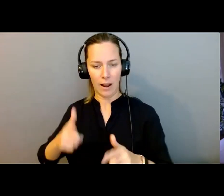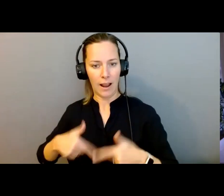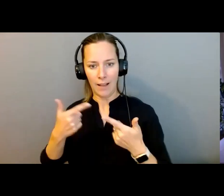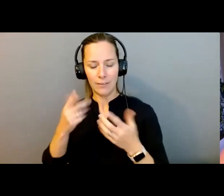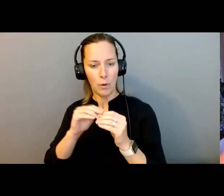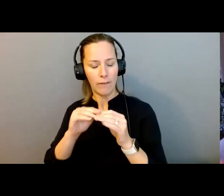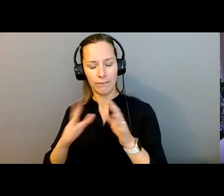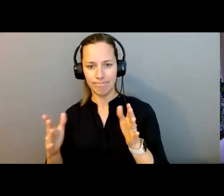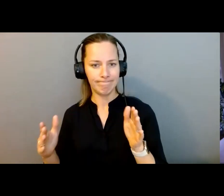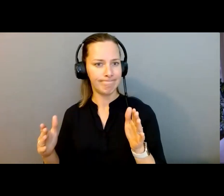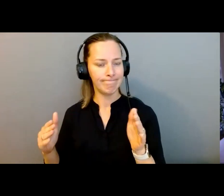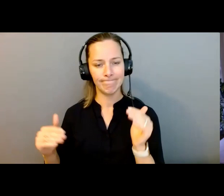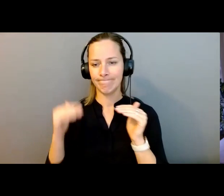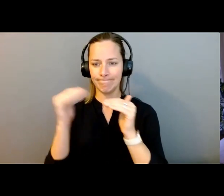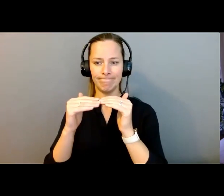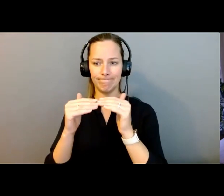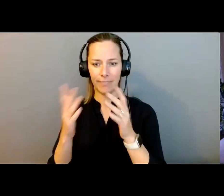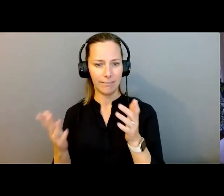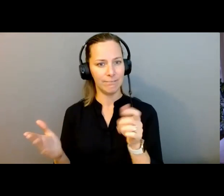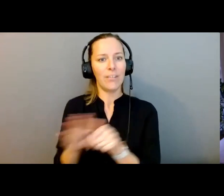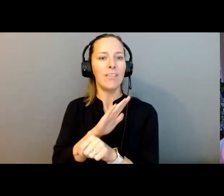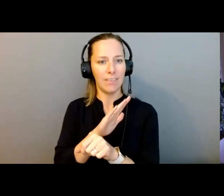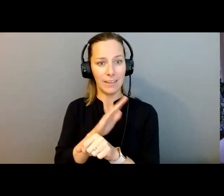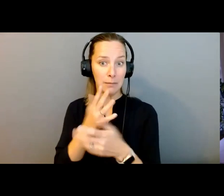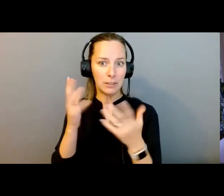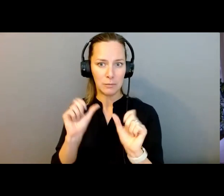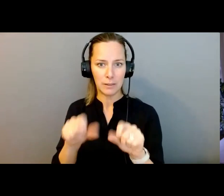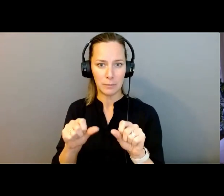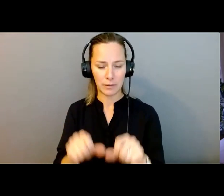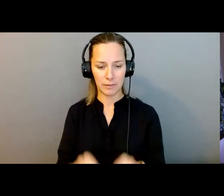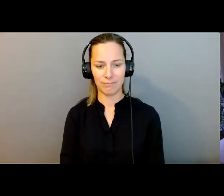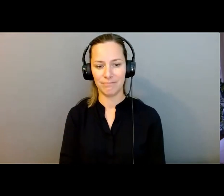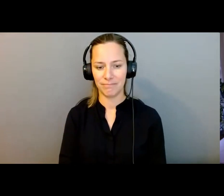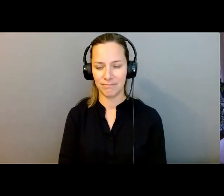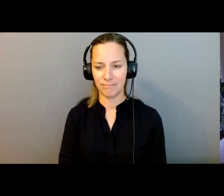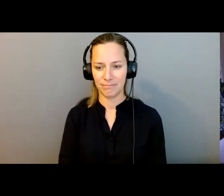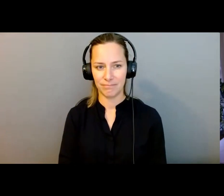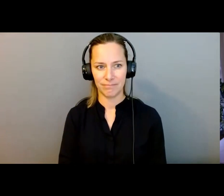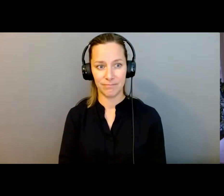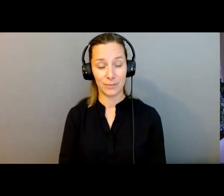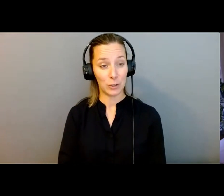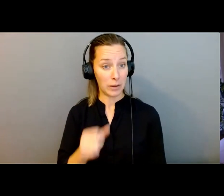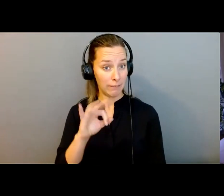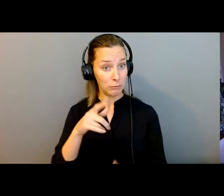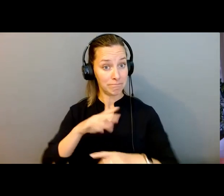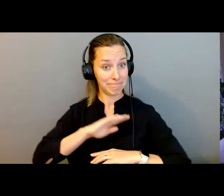If we're happy with that engagement with my first question, I'd be more than happy